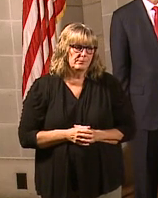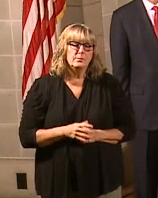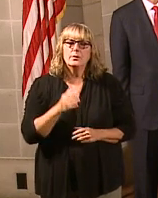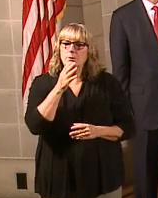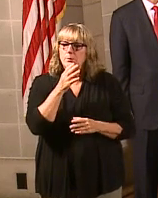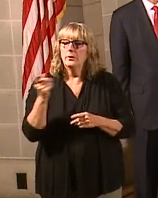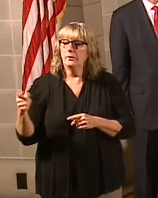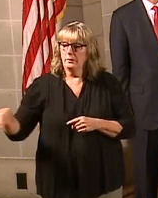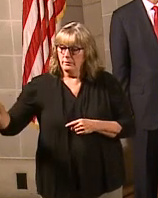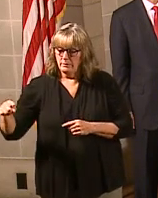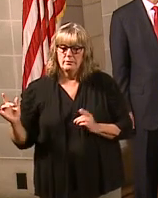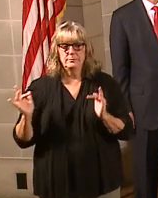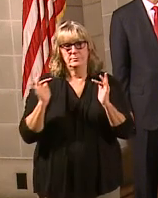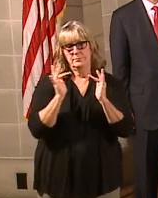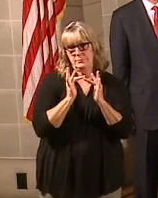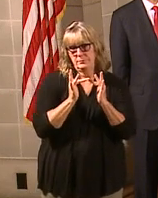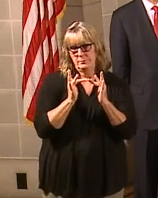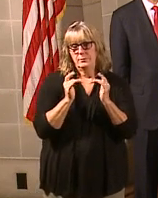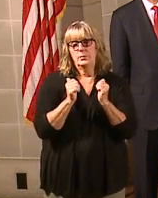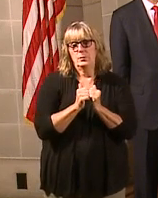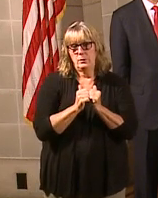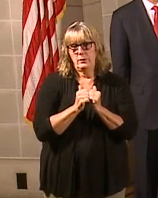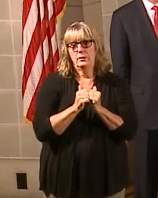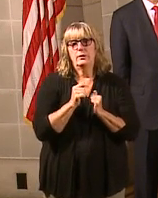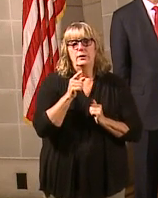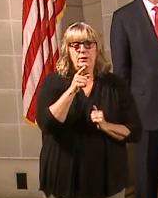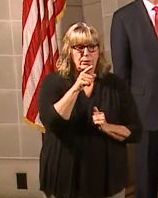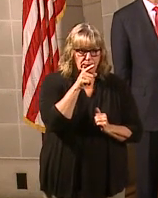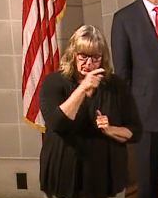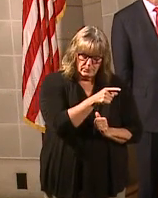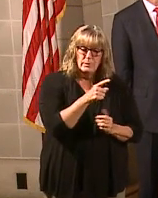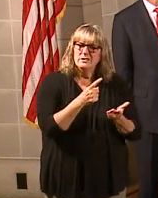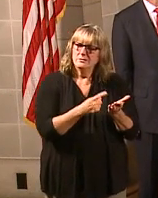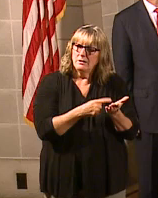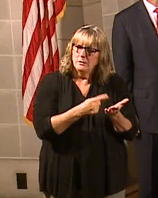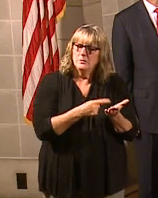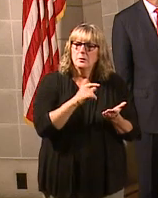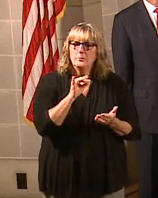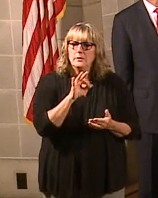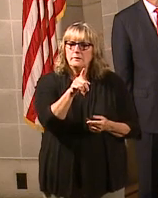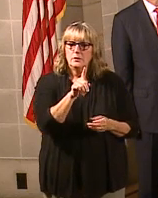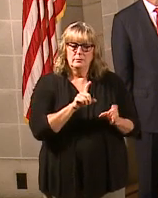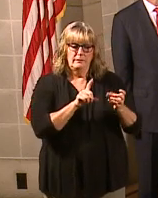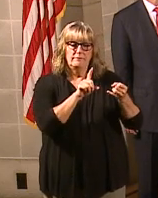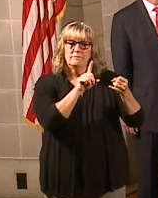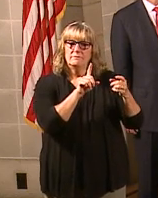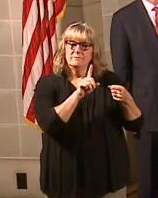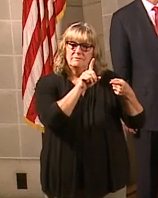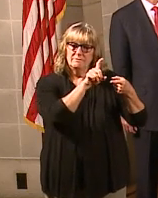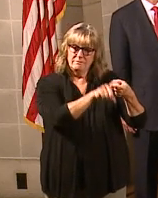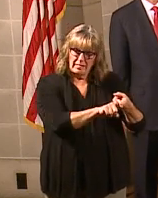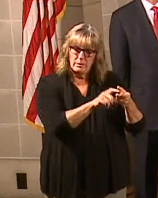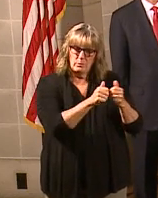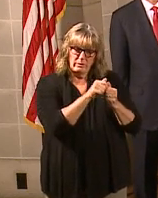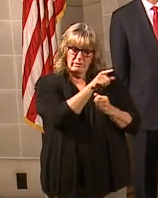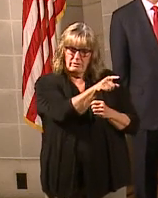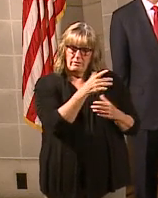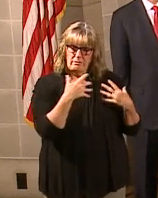THEY CAN GO TO THIS WEBSITE AND FIND WHERE THAT SITE WOULD BE.